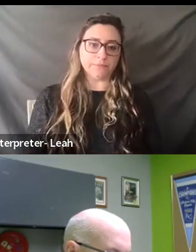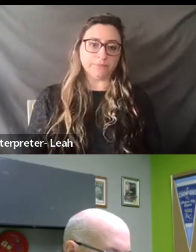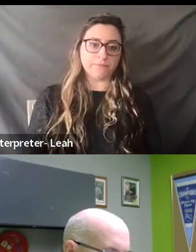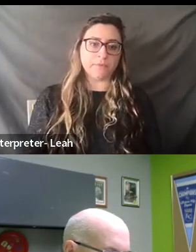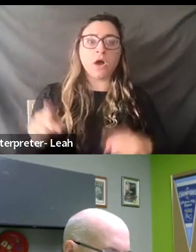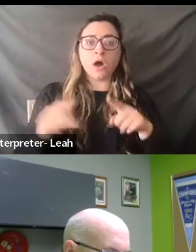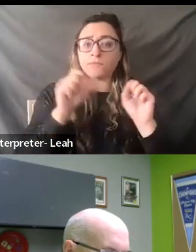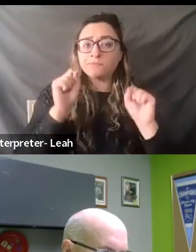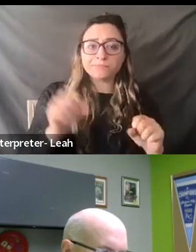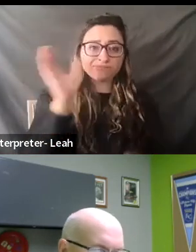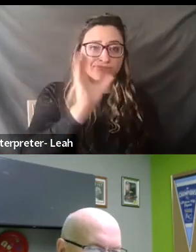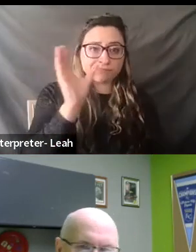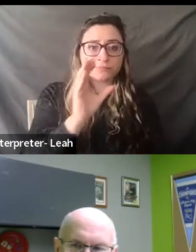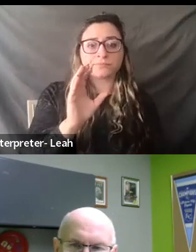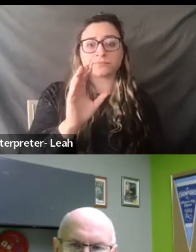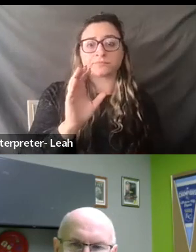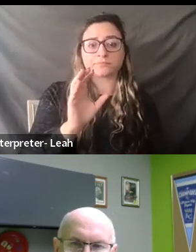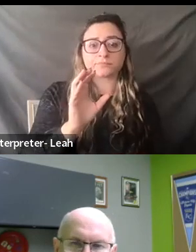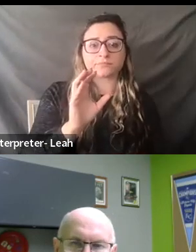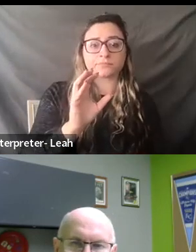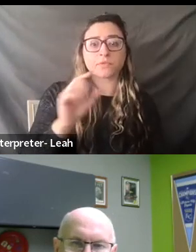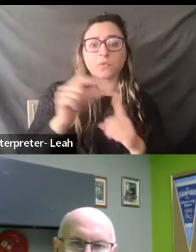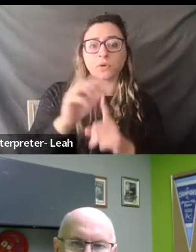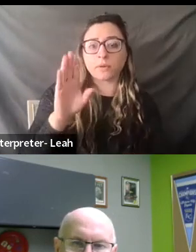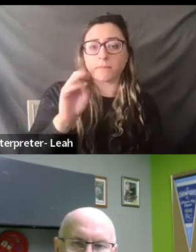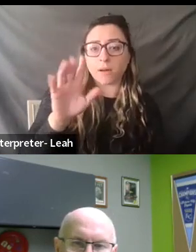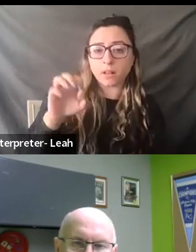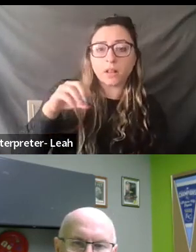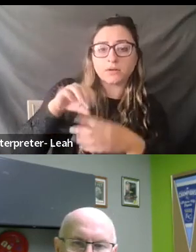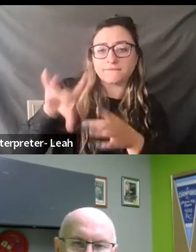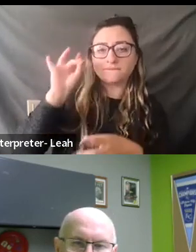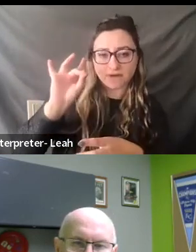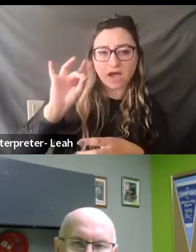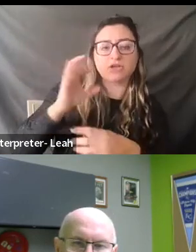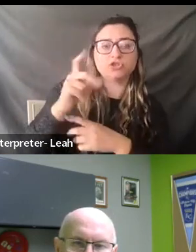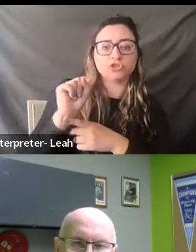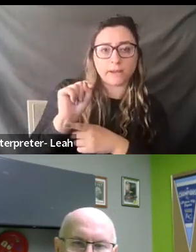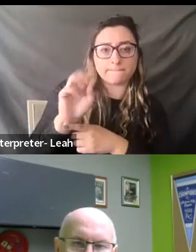And you can use the chat feature for that.